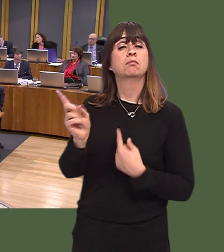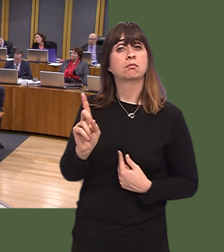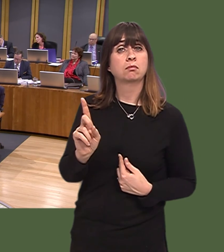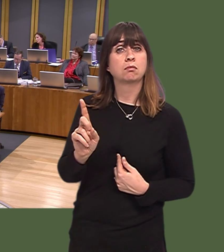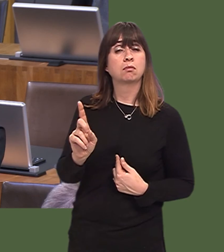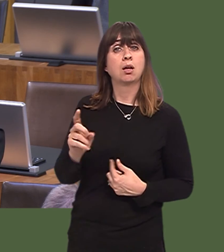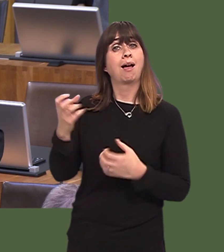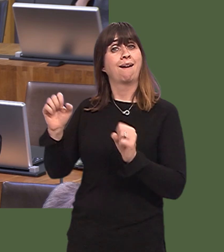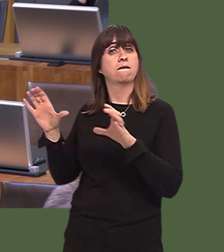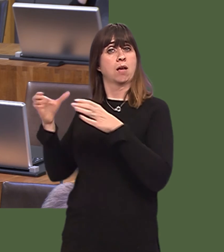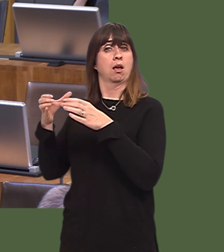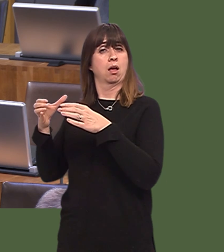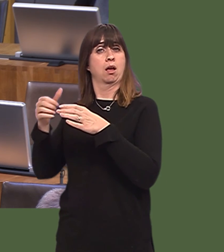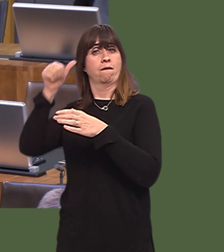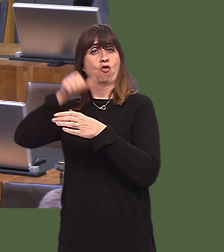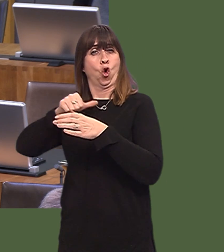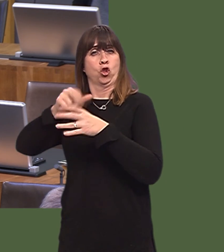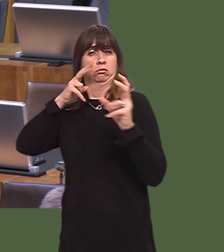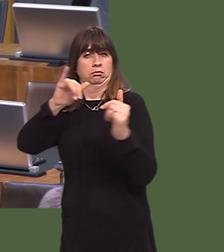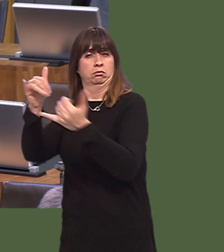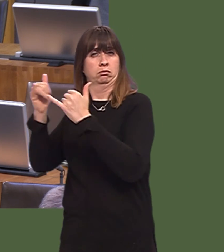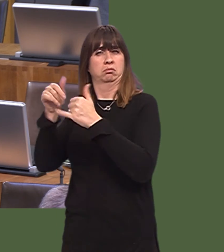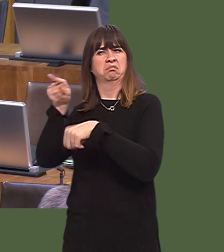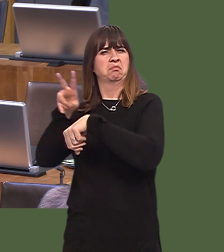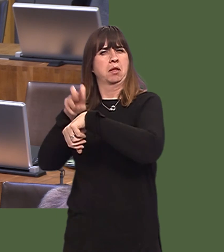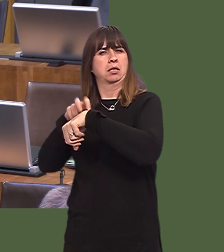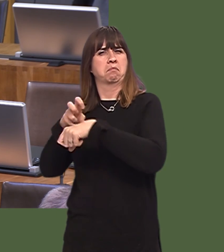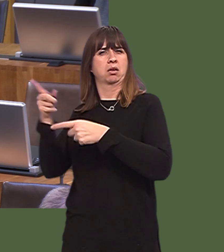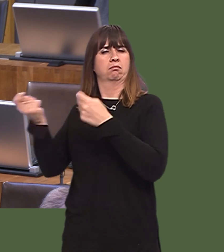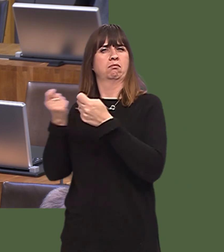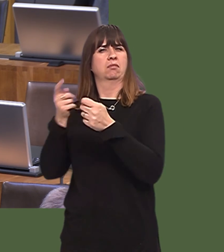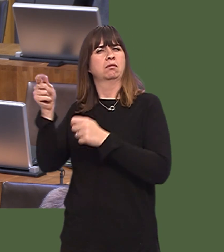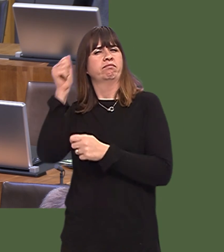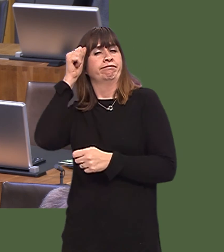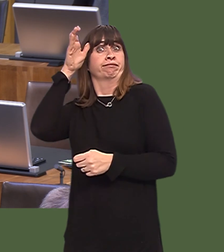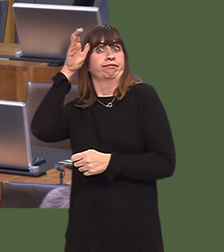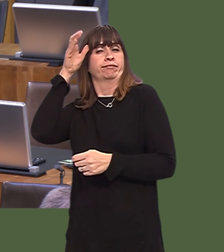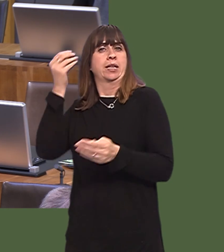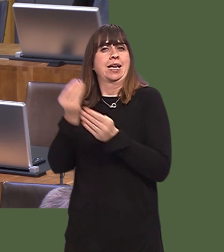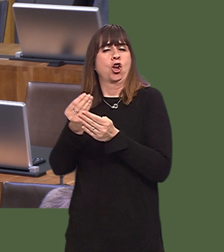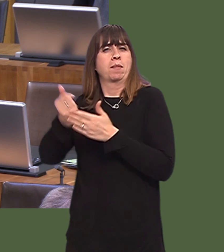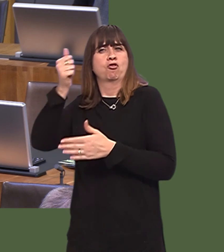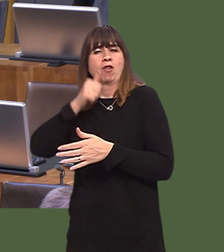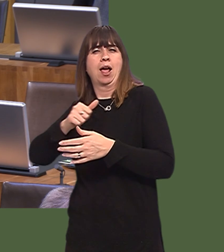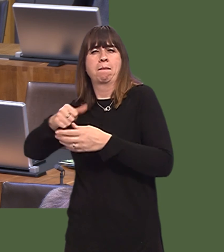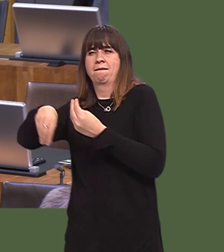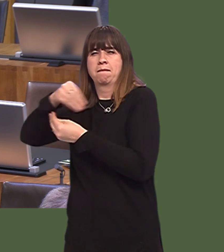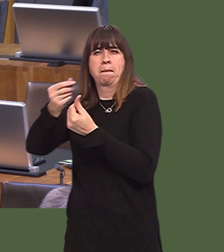we have a counter-fraud unit headed by a retired police officer with experience of leading economic crime and proceeds of crime recovery units.